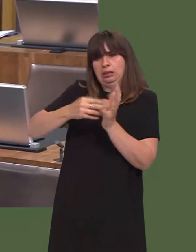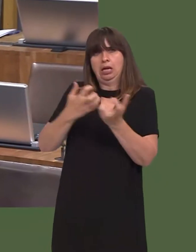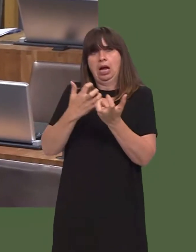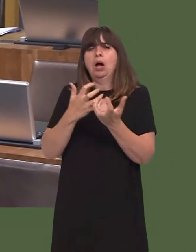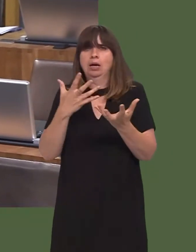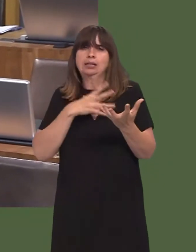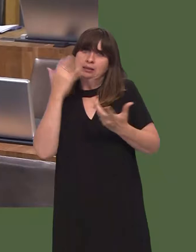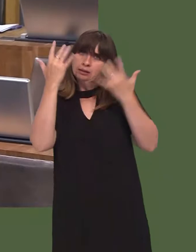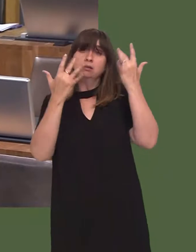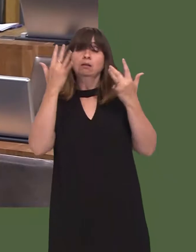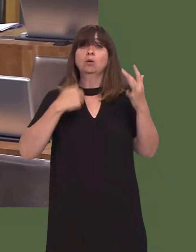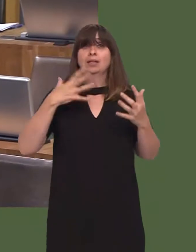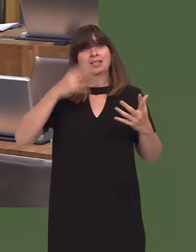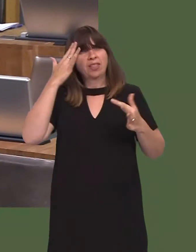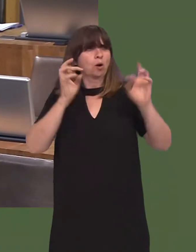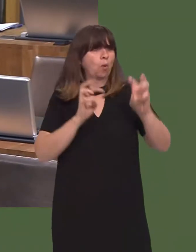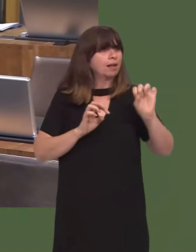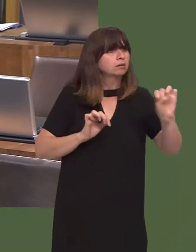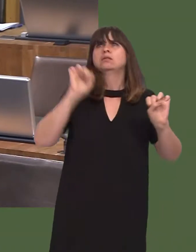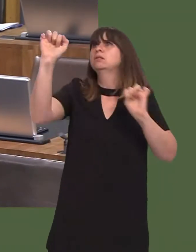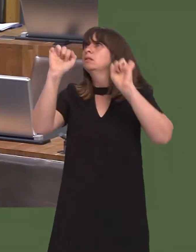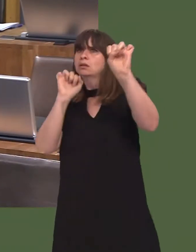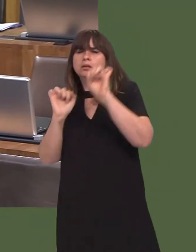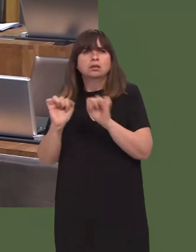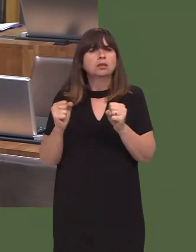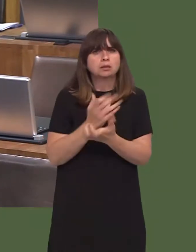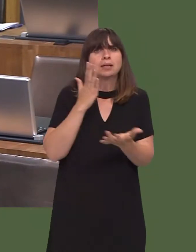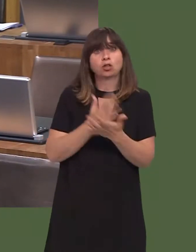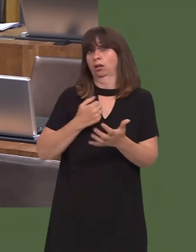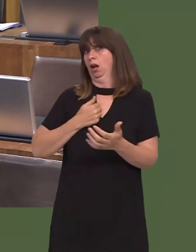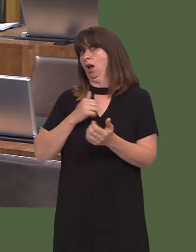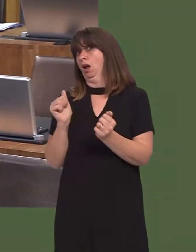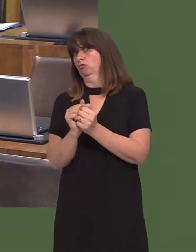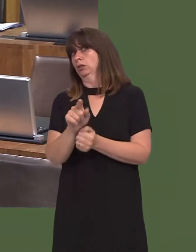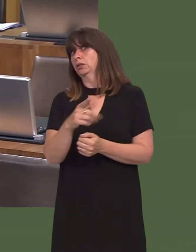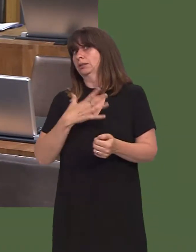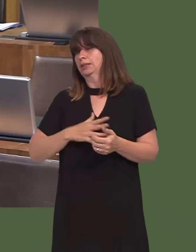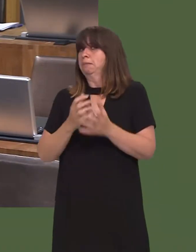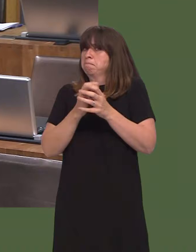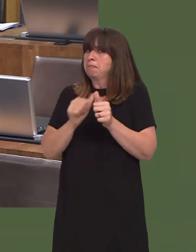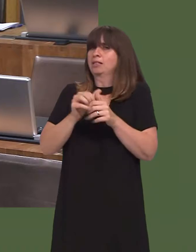as well, in some parts of Wales, and, of course, I share with him his desire to see more and